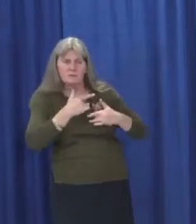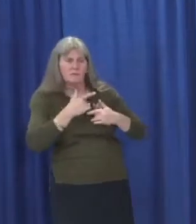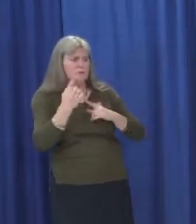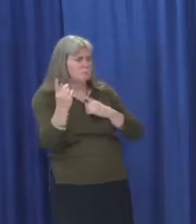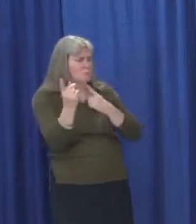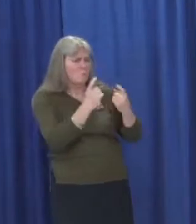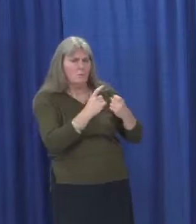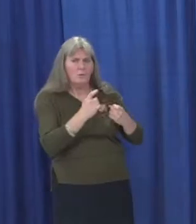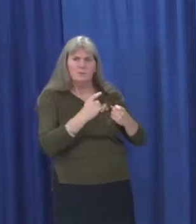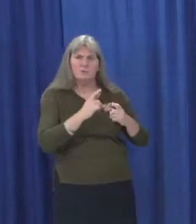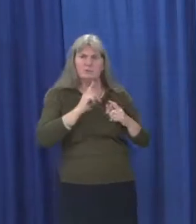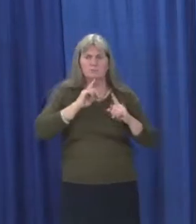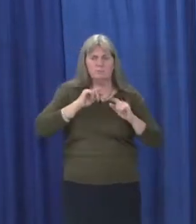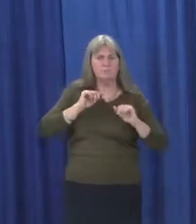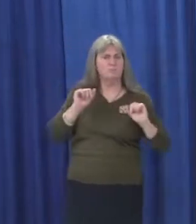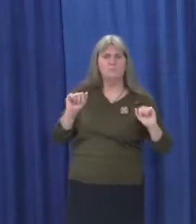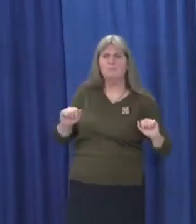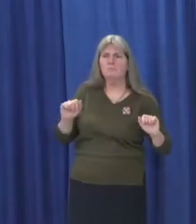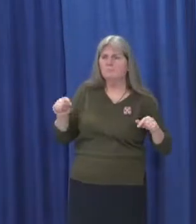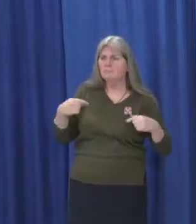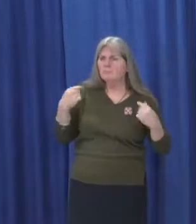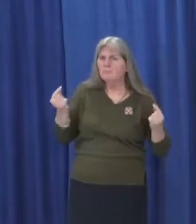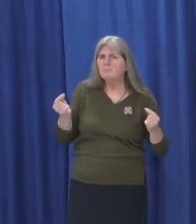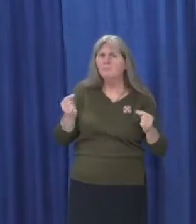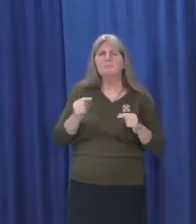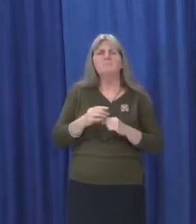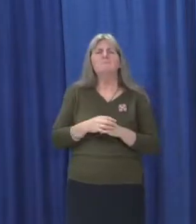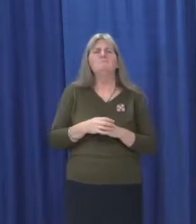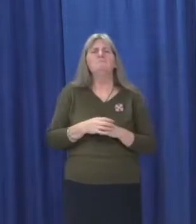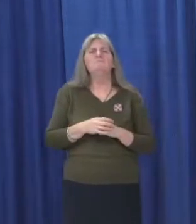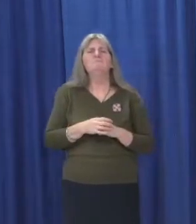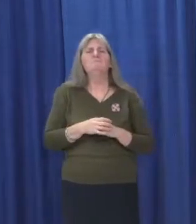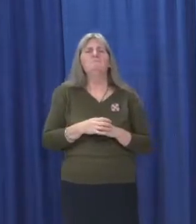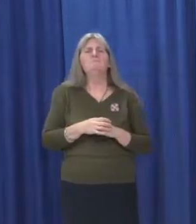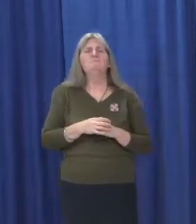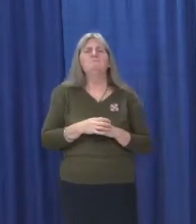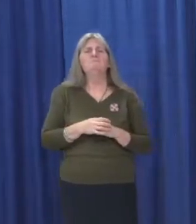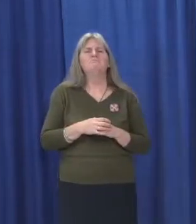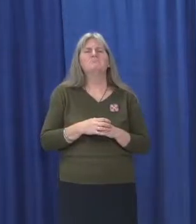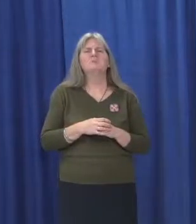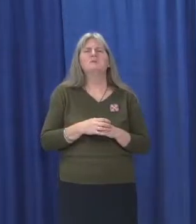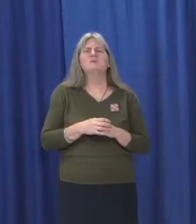concerns or interests, and so